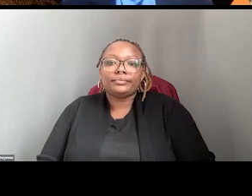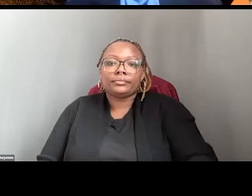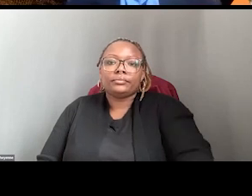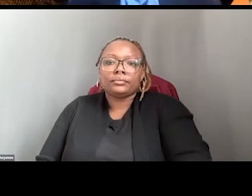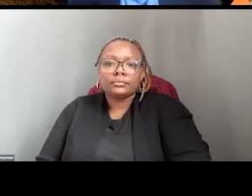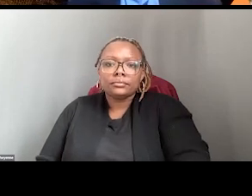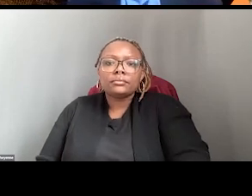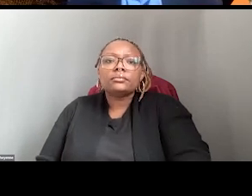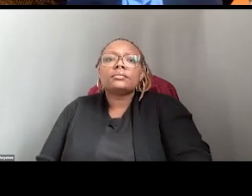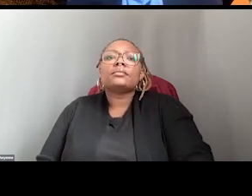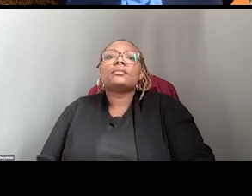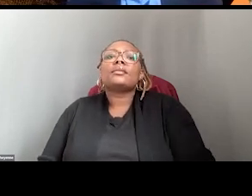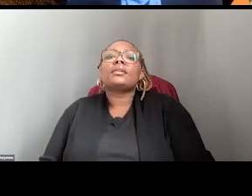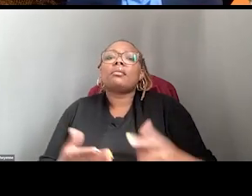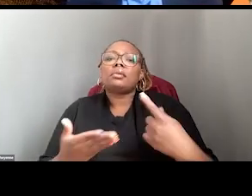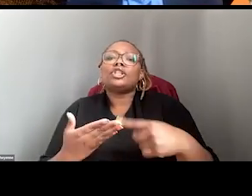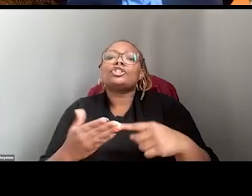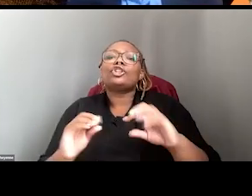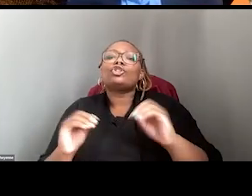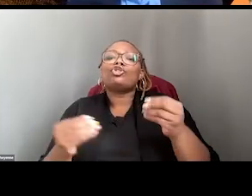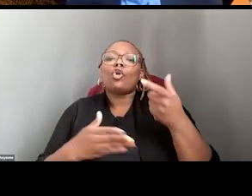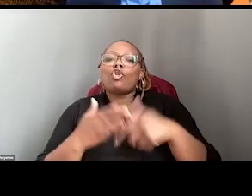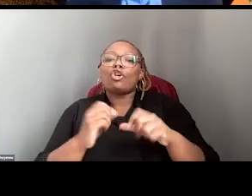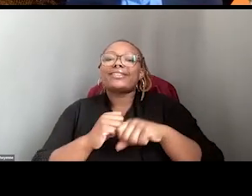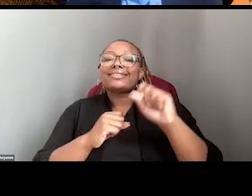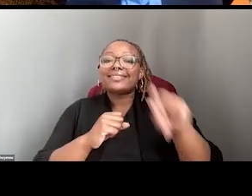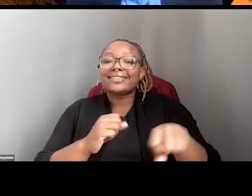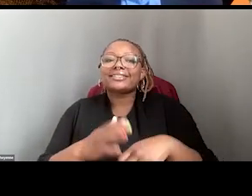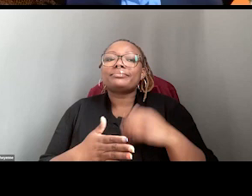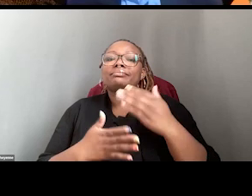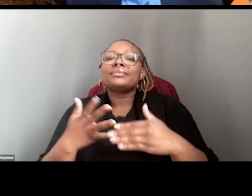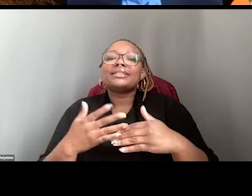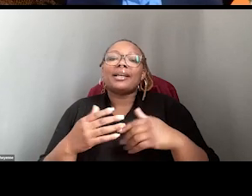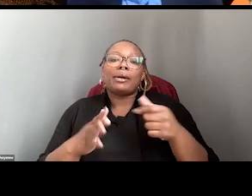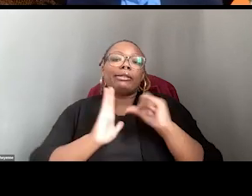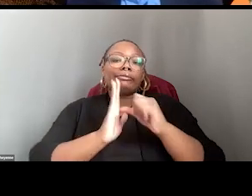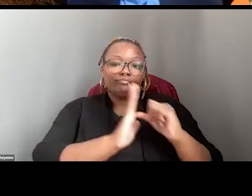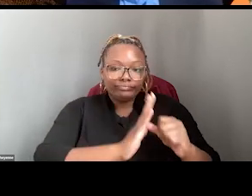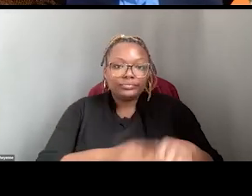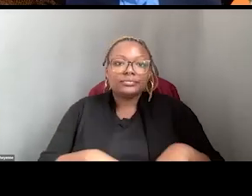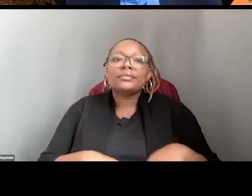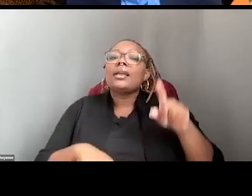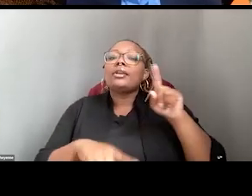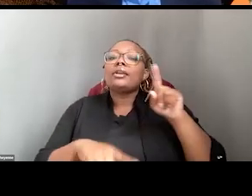Some of the highlights of no-cost extensions; you can't ask for a no-cost extension if there's a zero balance on the award.